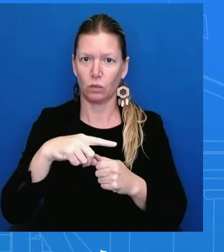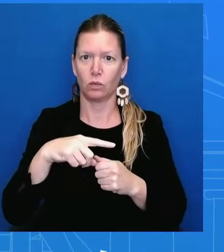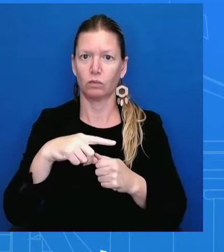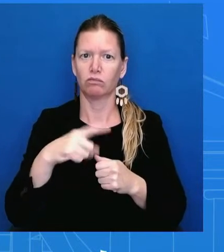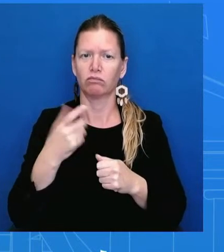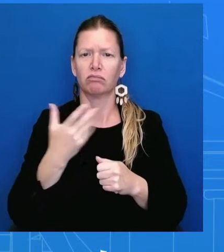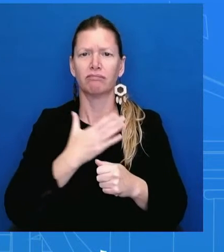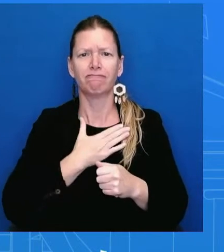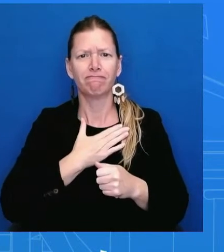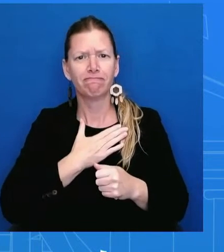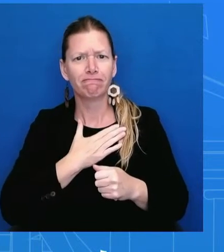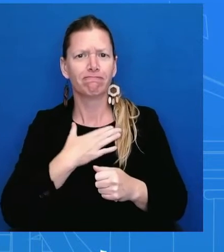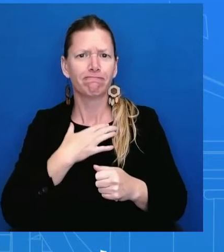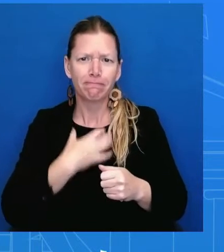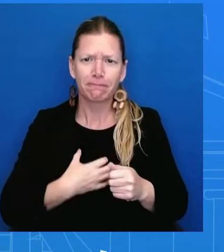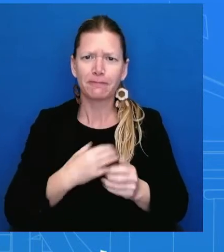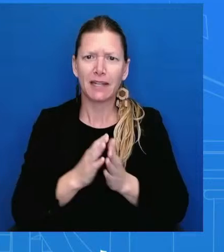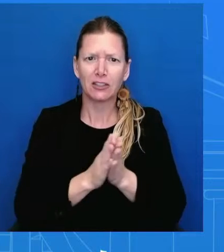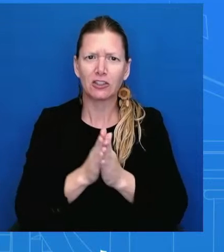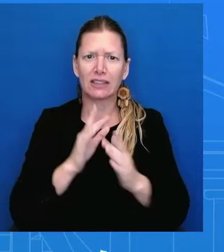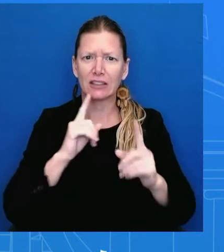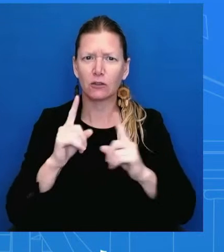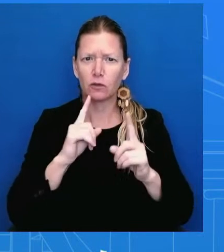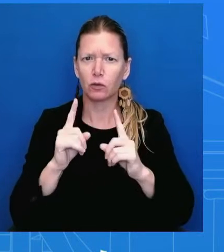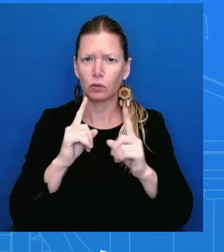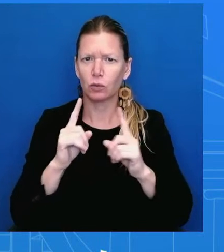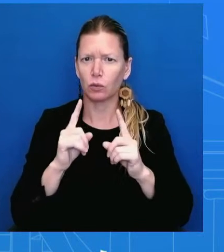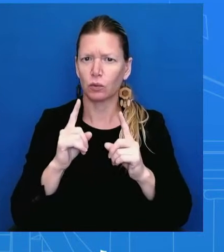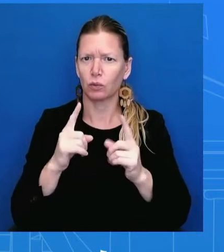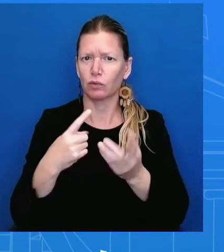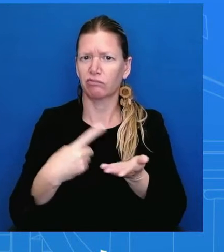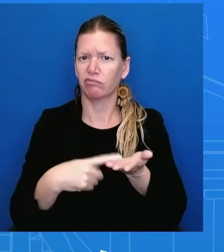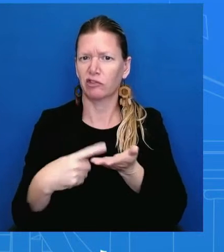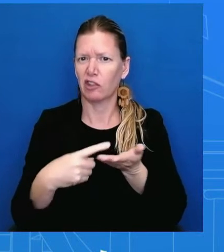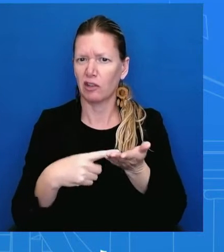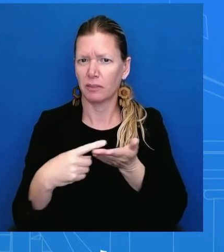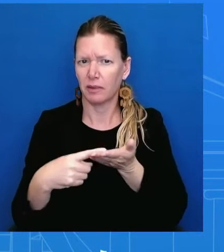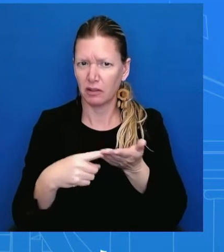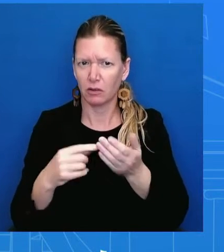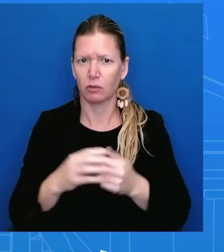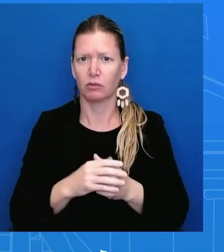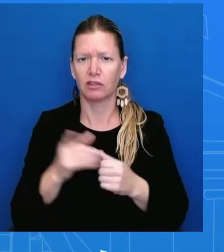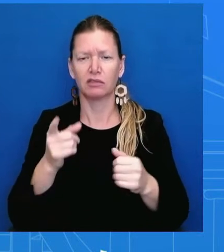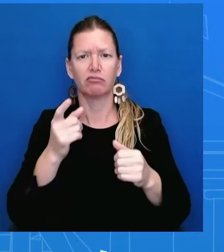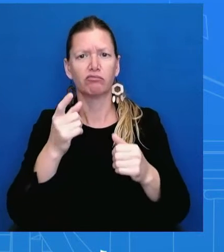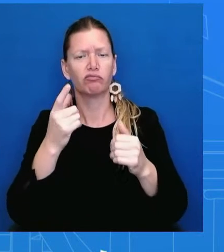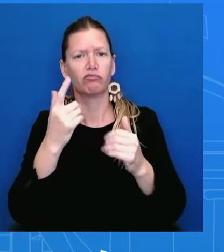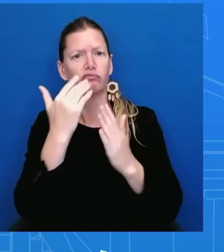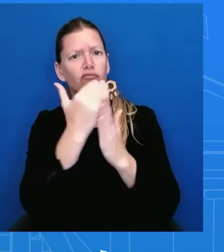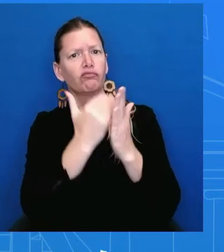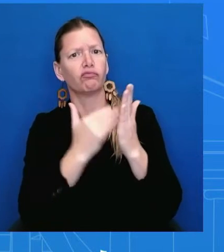He talked about and laid out his vision for this country. He talked about how he wants to make sure we move forward.